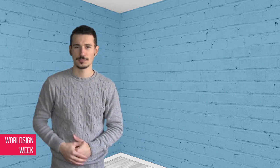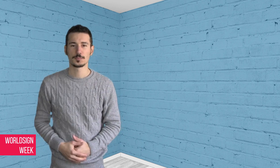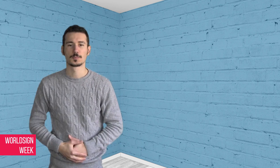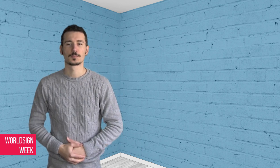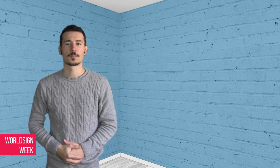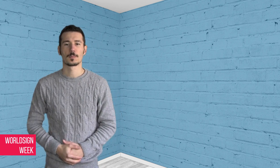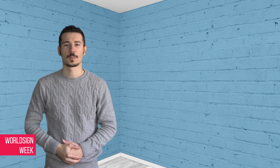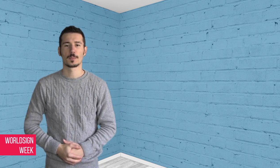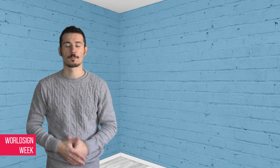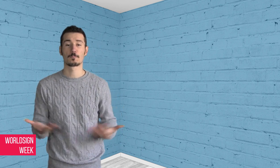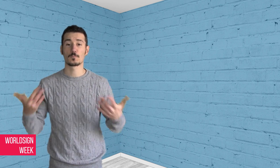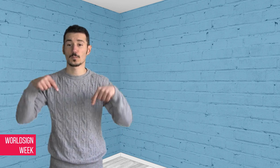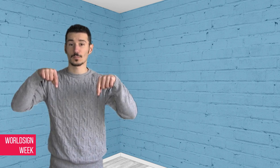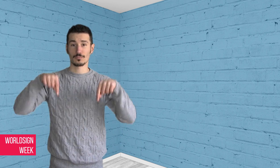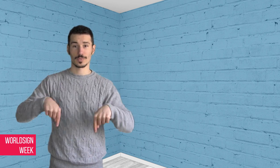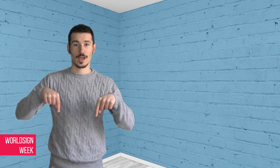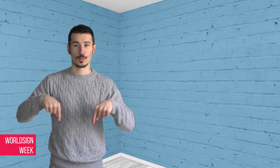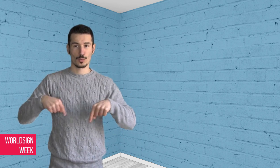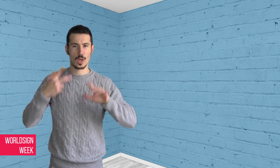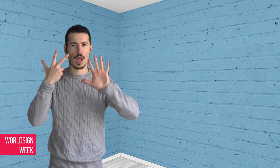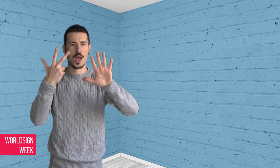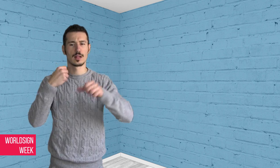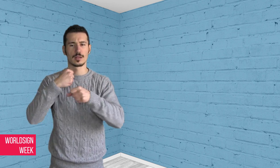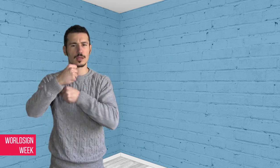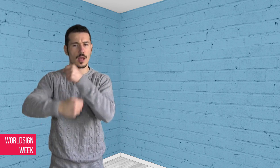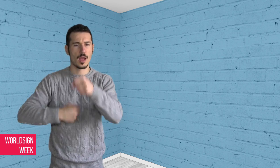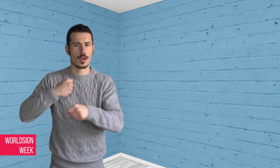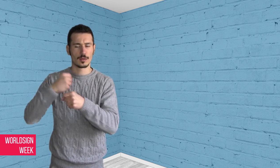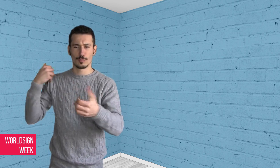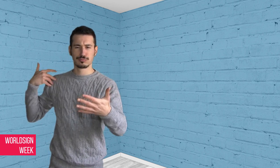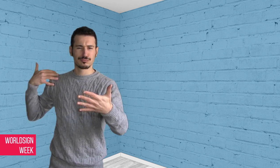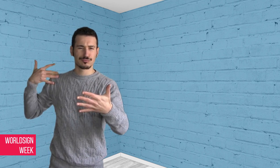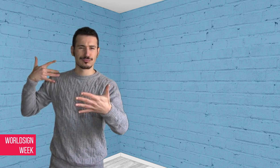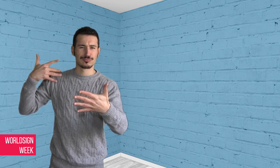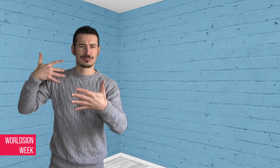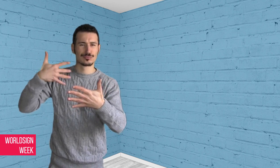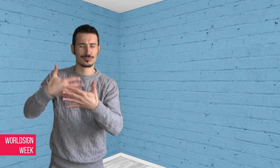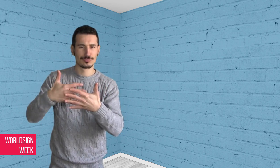It is now eight years since the first